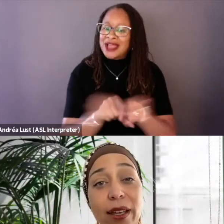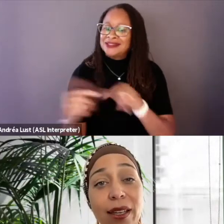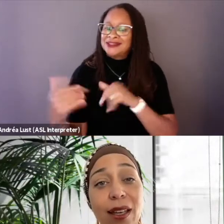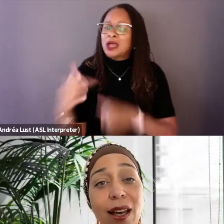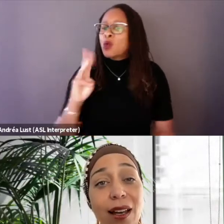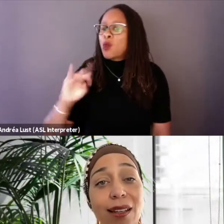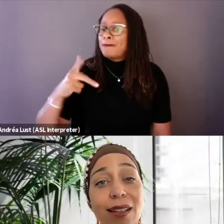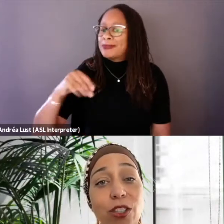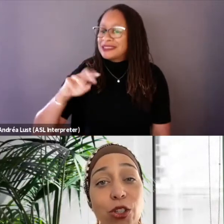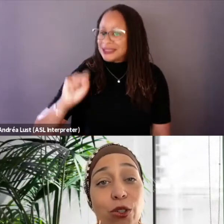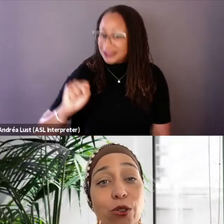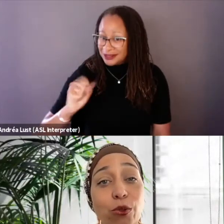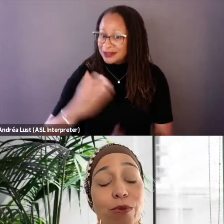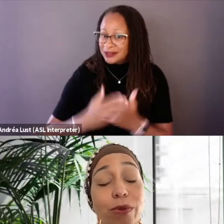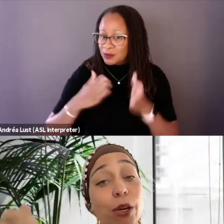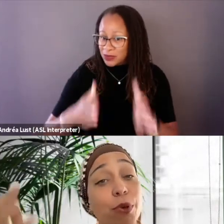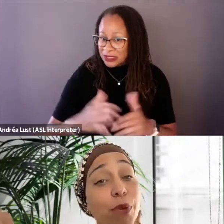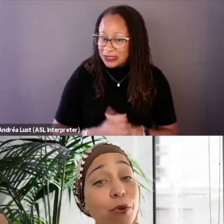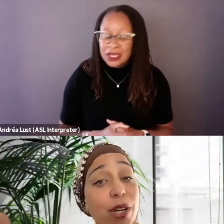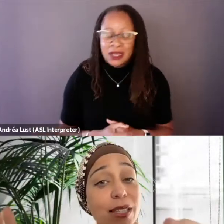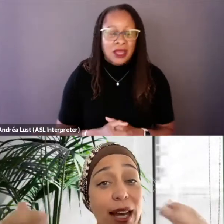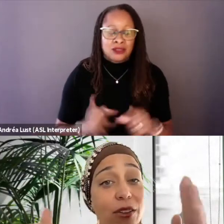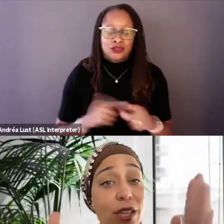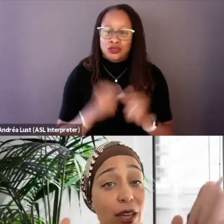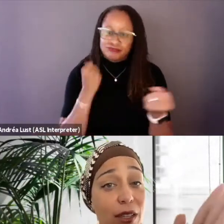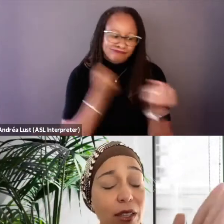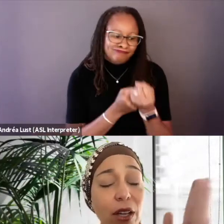to, you know, promote one side or the other.